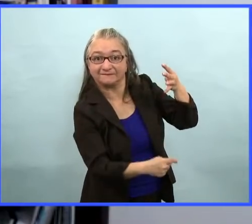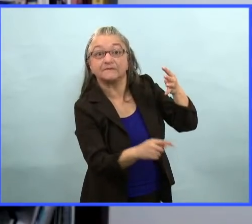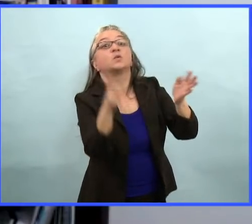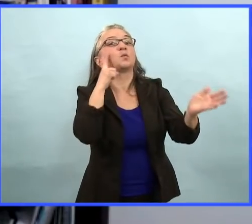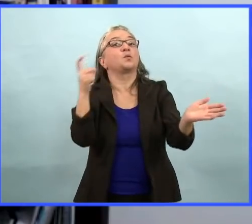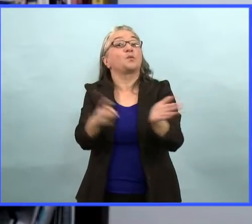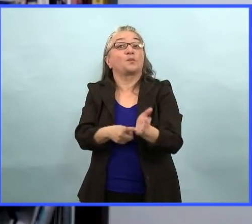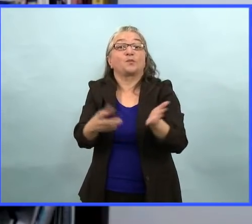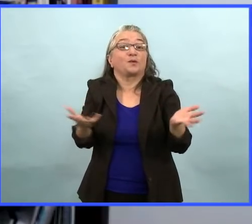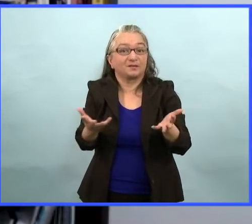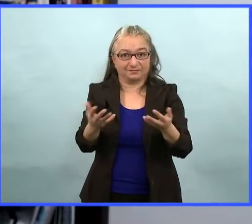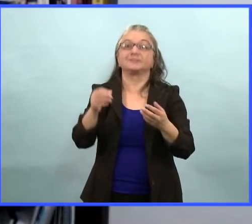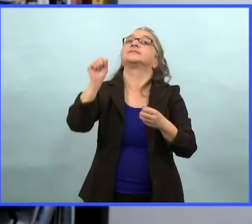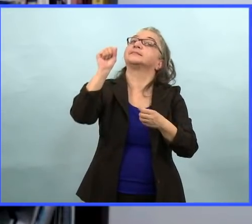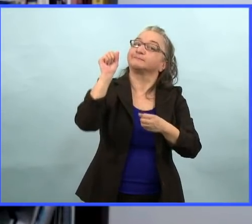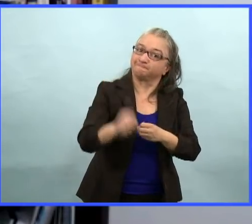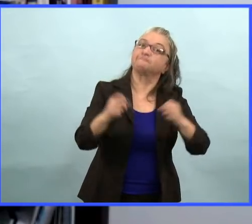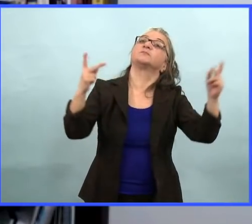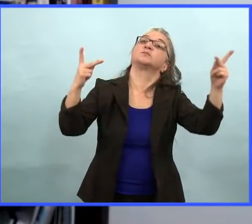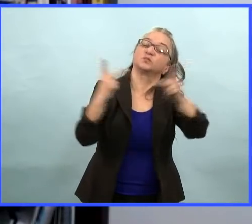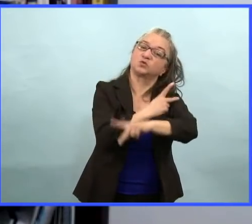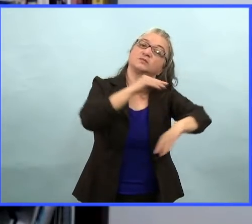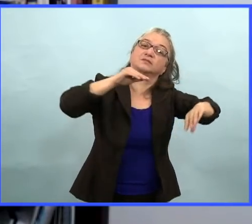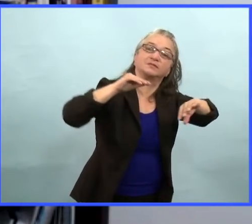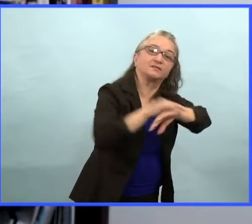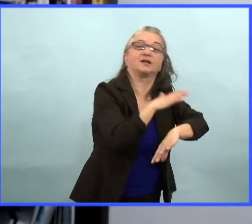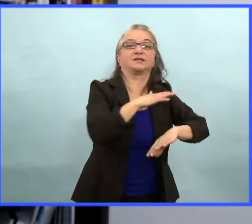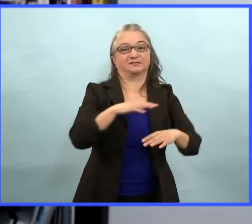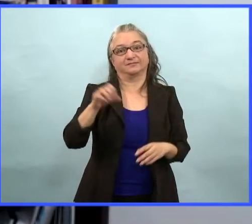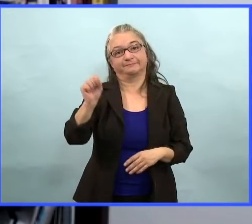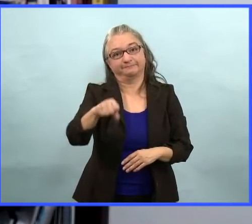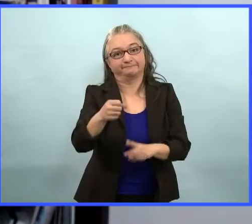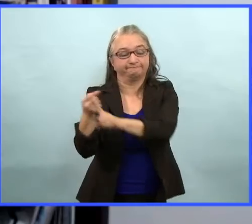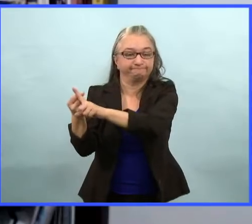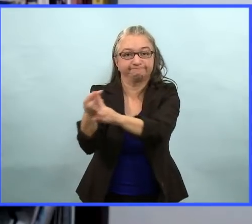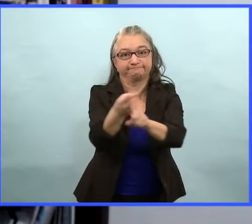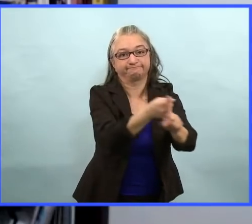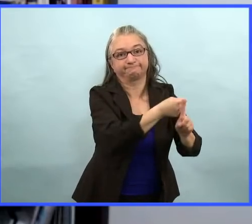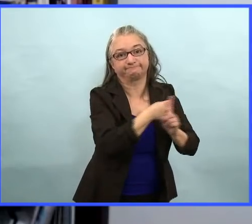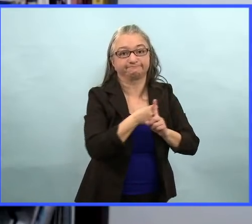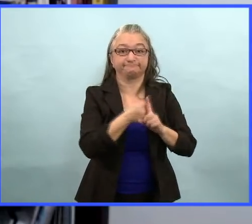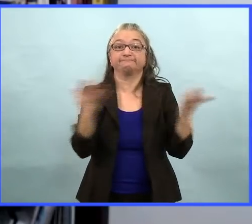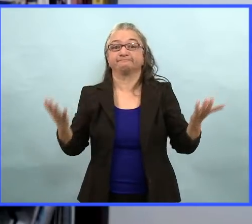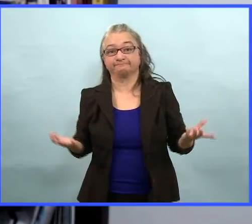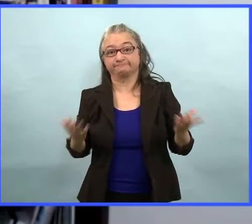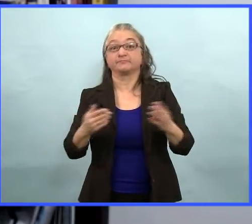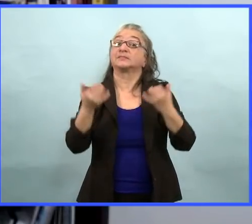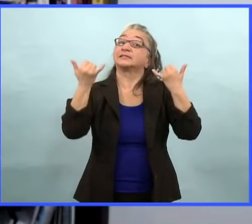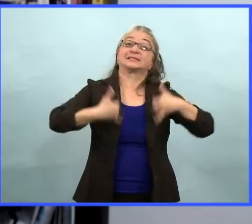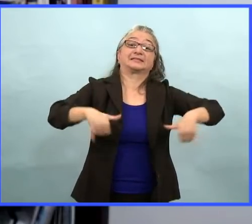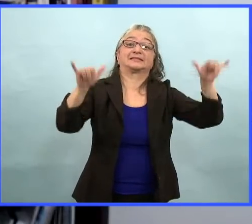when you have those risk factors and that will remain true for covid it's true for other